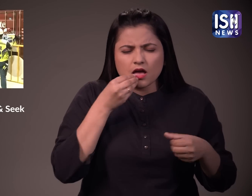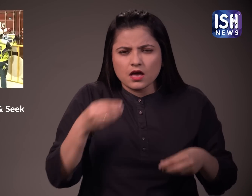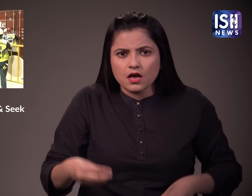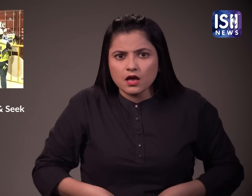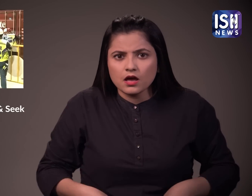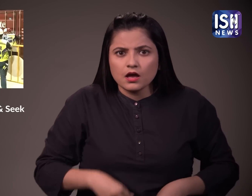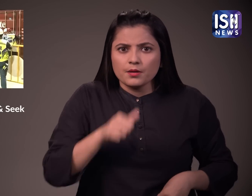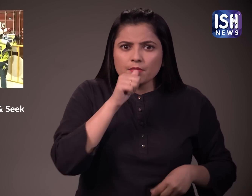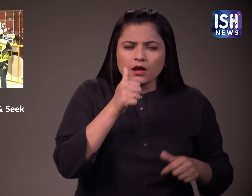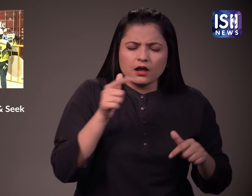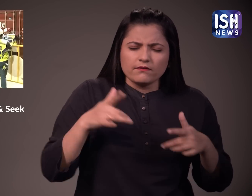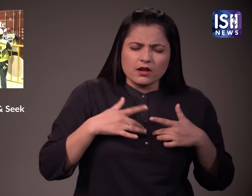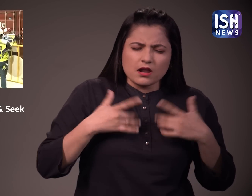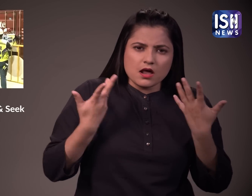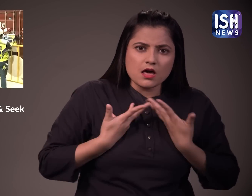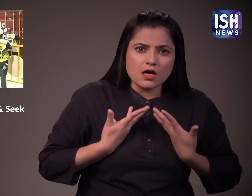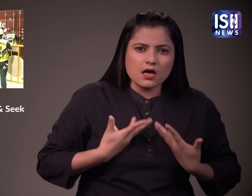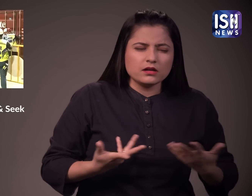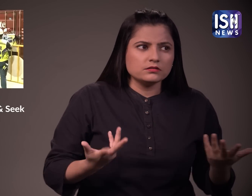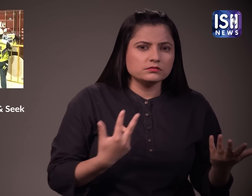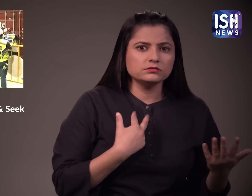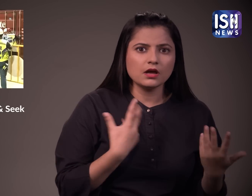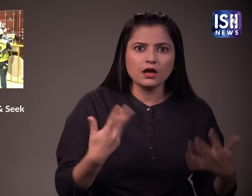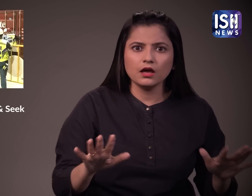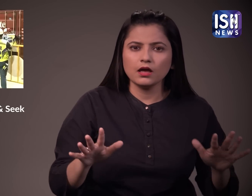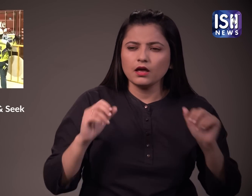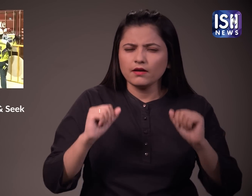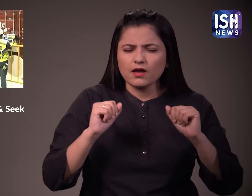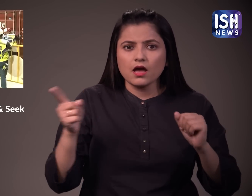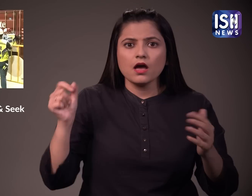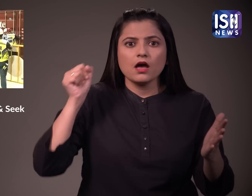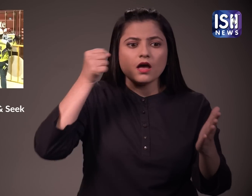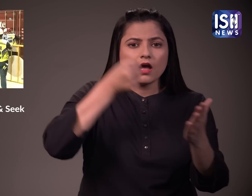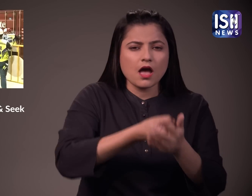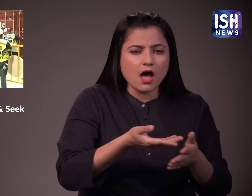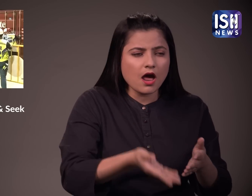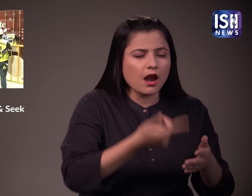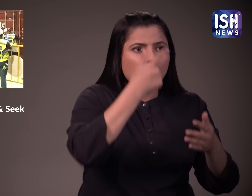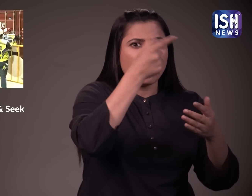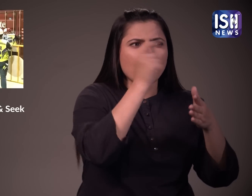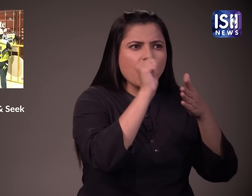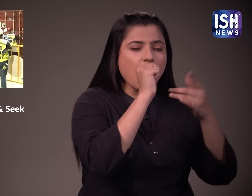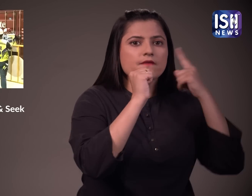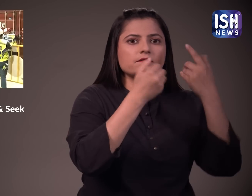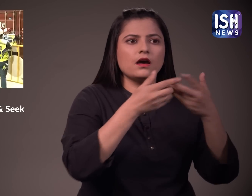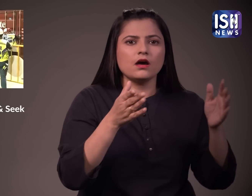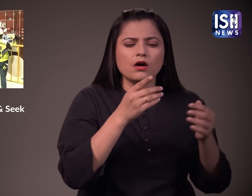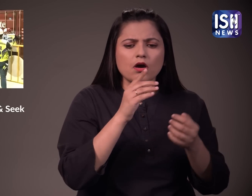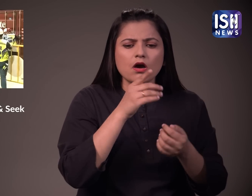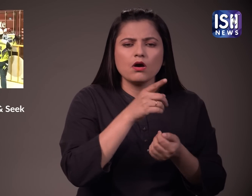He felt weak as he was famished and dehydrated Fortunately on reaching, the workers heard him and opened the door.